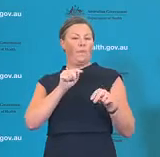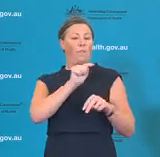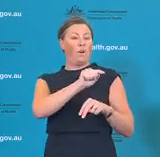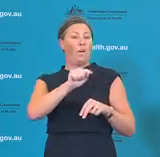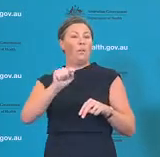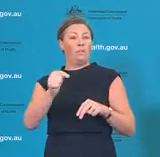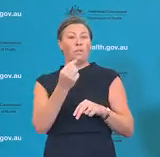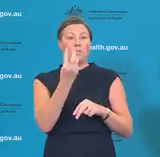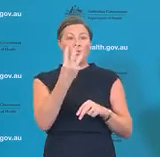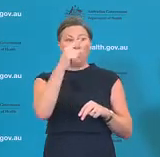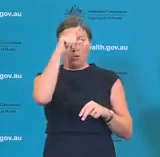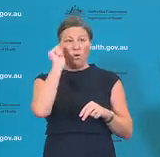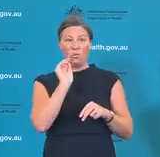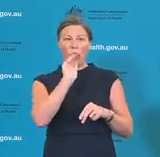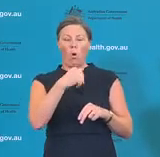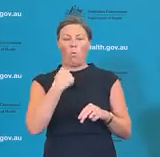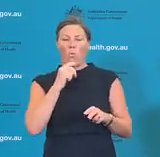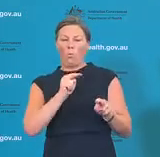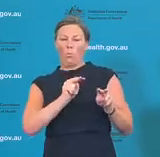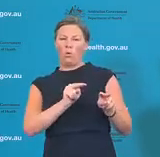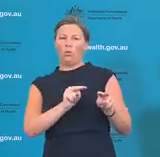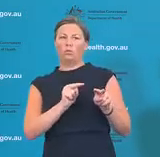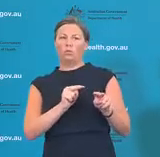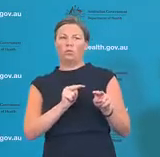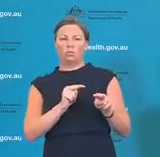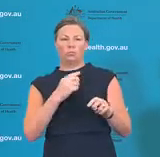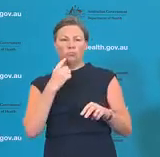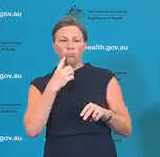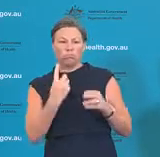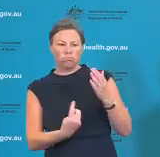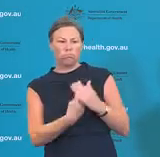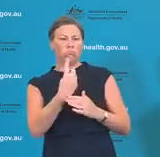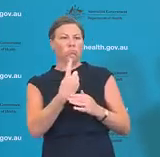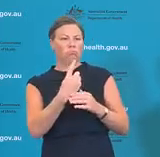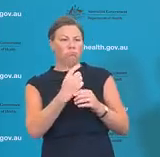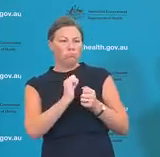monitor that community for any other outbreaks. But there is a plan in place